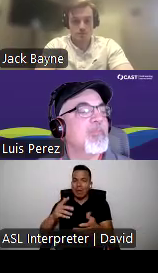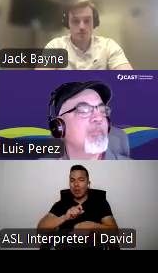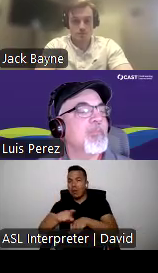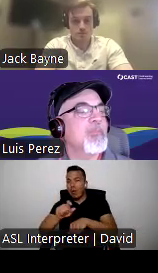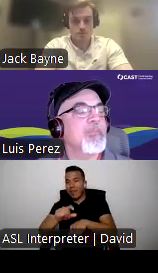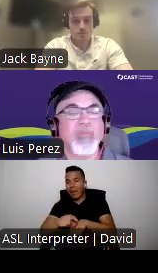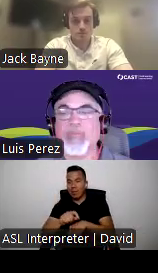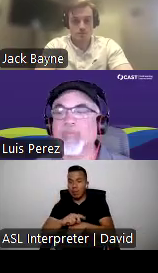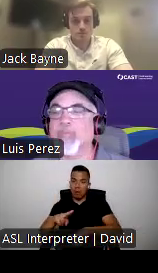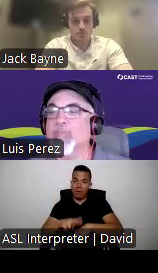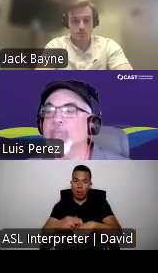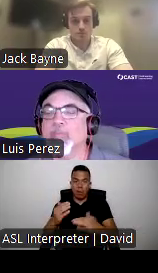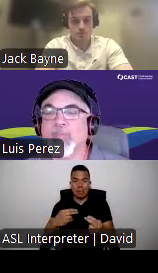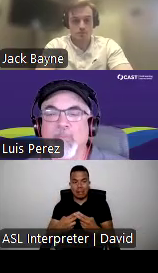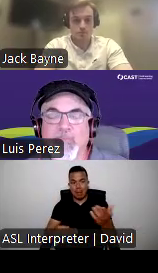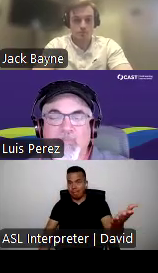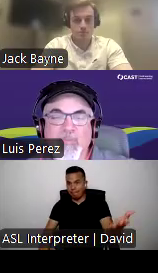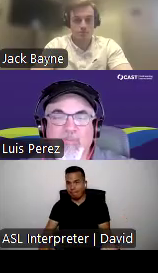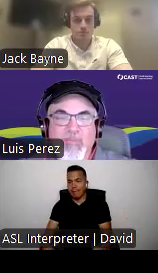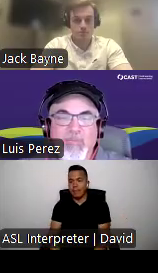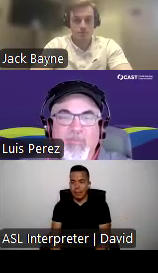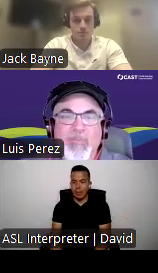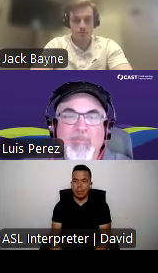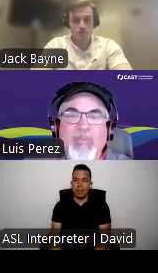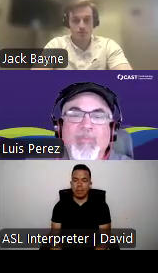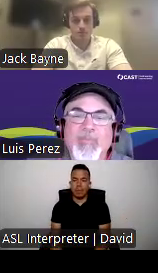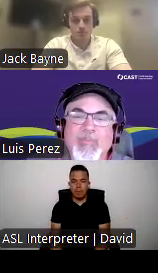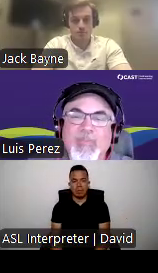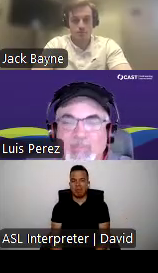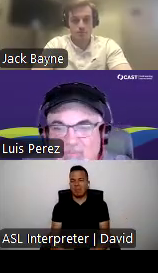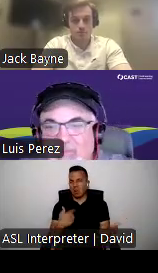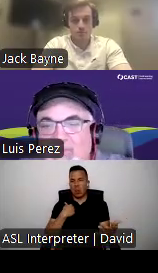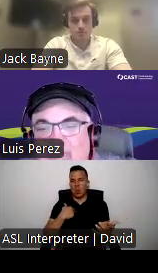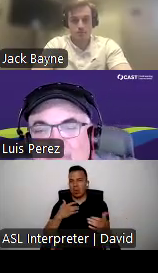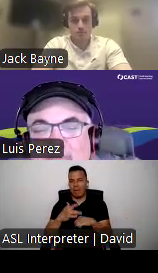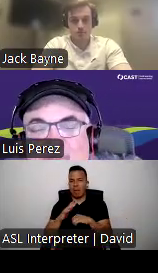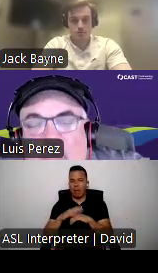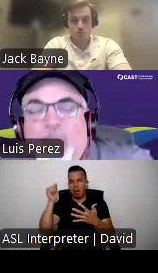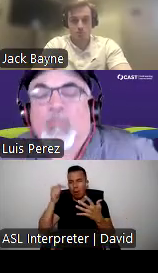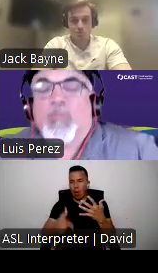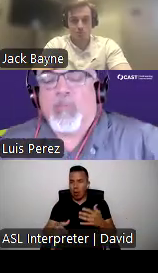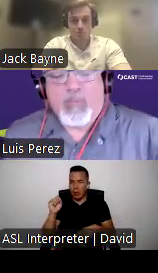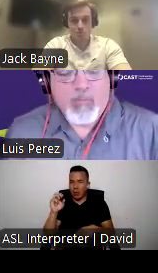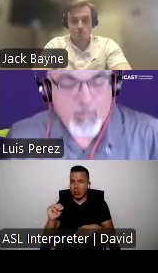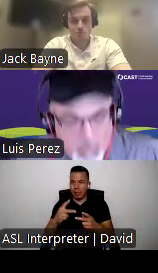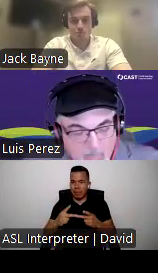if you go to the next slide, we're on all the social media places. So please follow us and reach